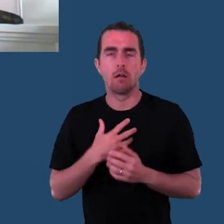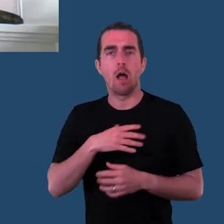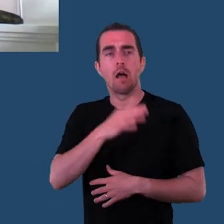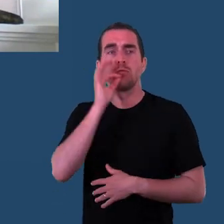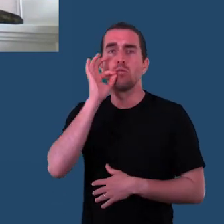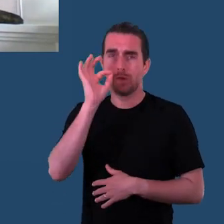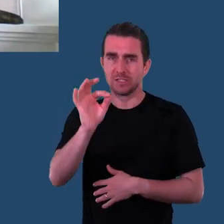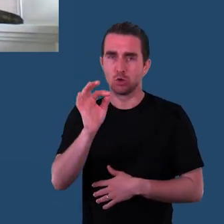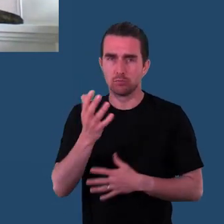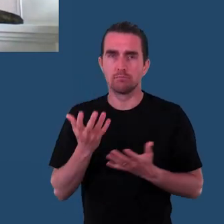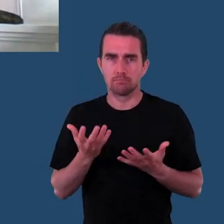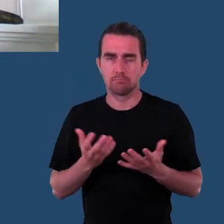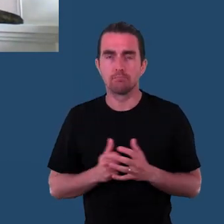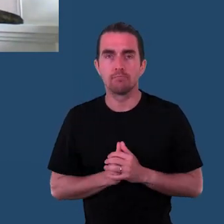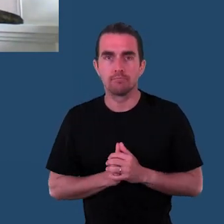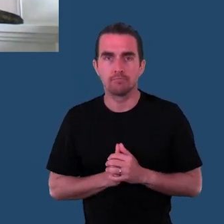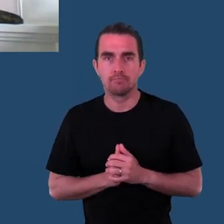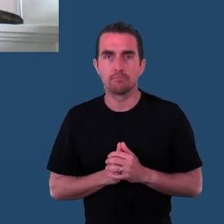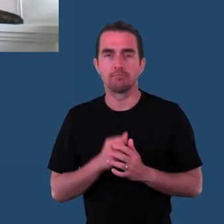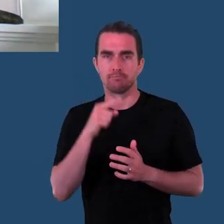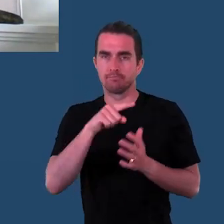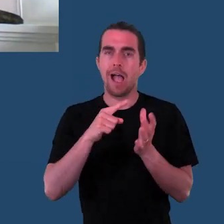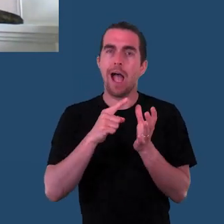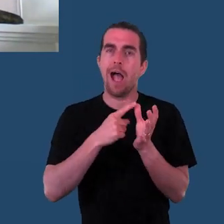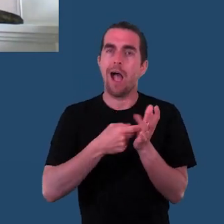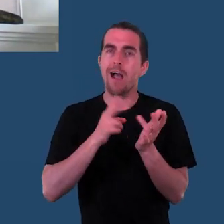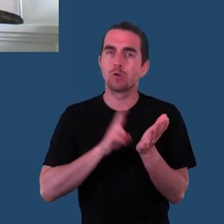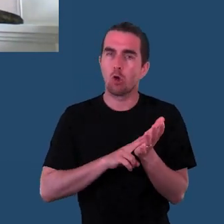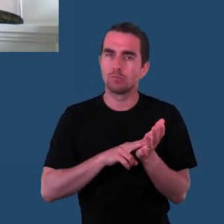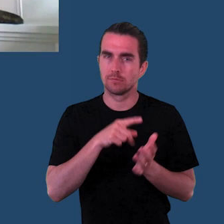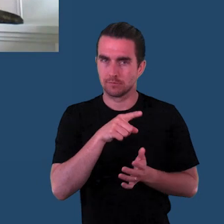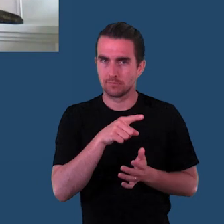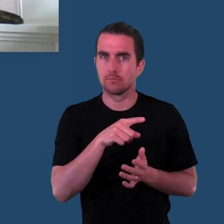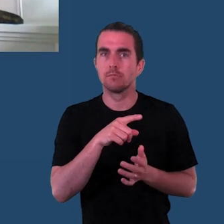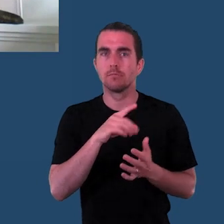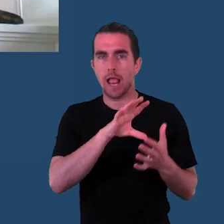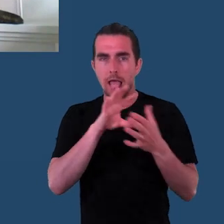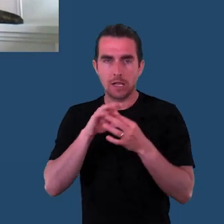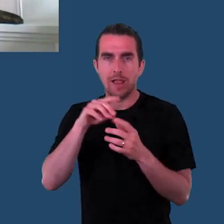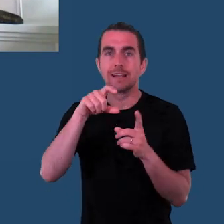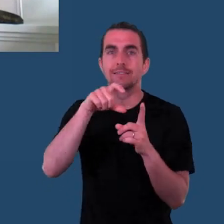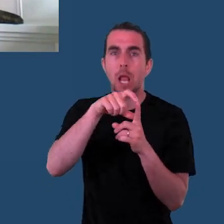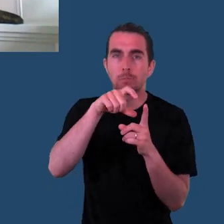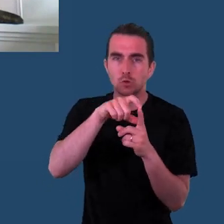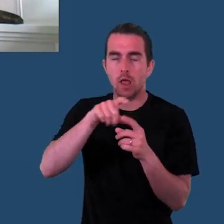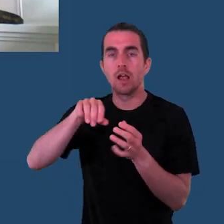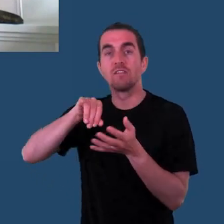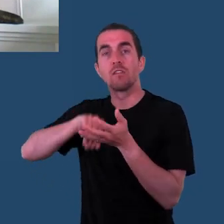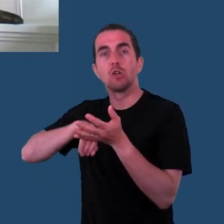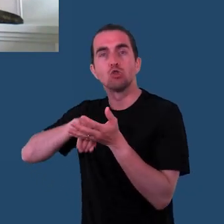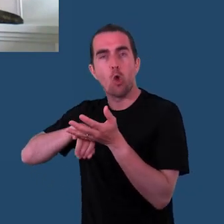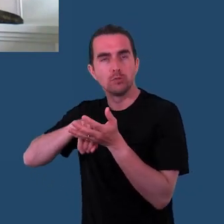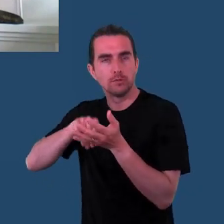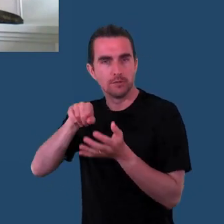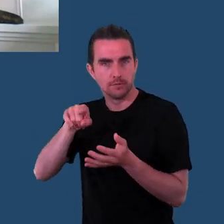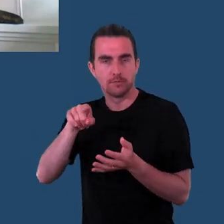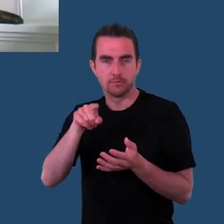So, we had a question from Aaron, related to dimetrodon and spinosaurus.